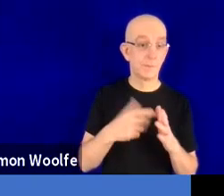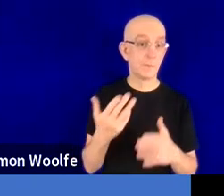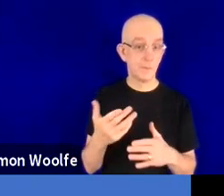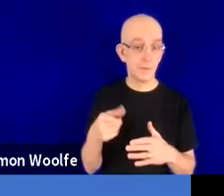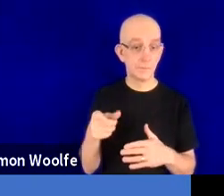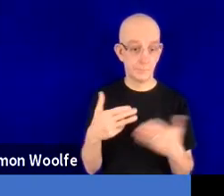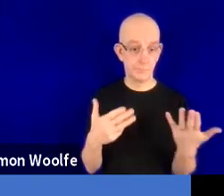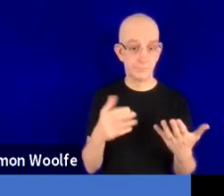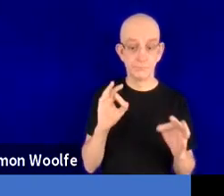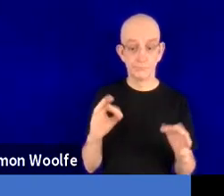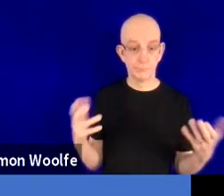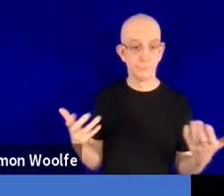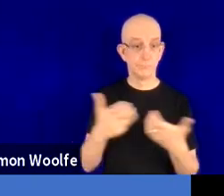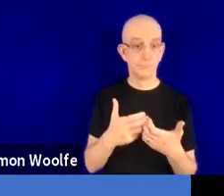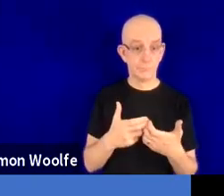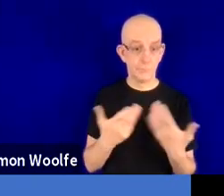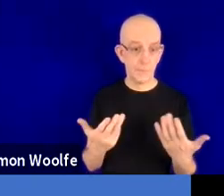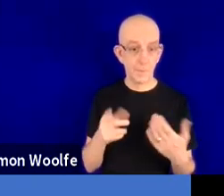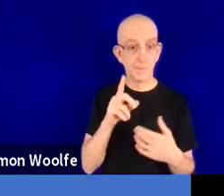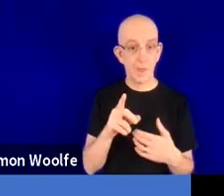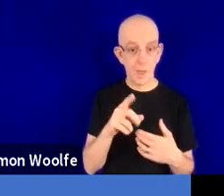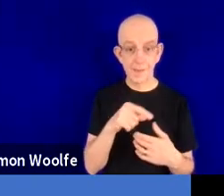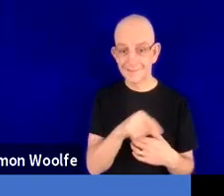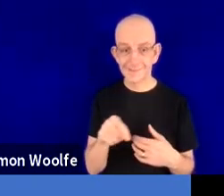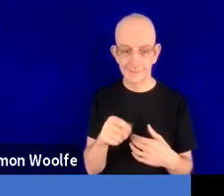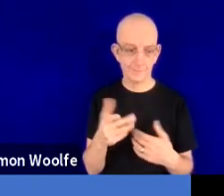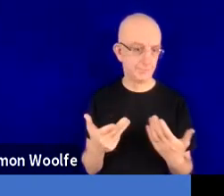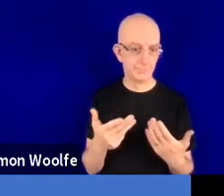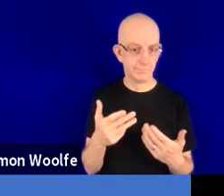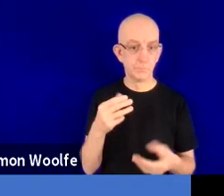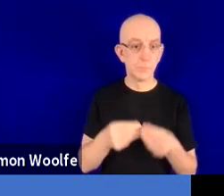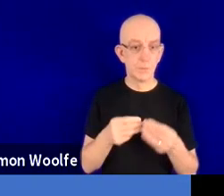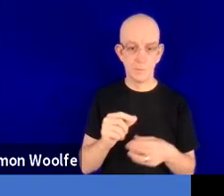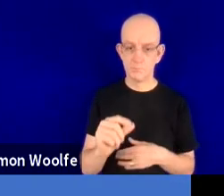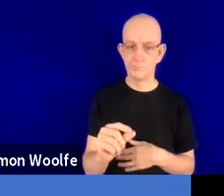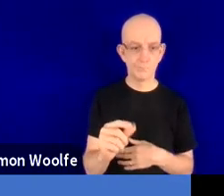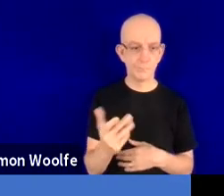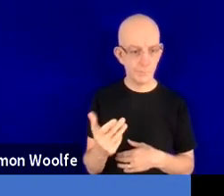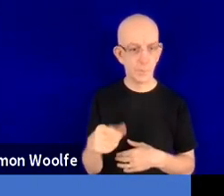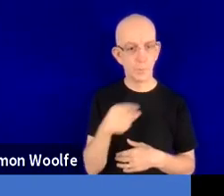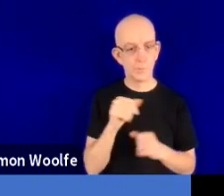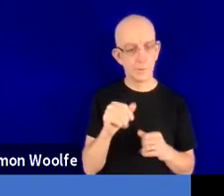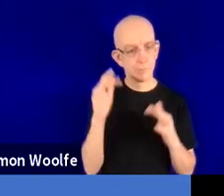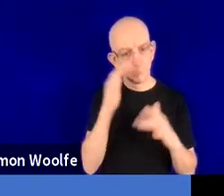that the disability benefits that one member of the family might receive is not taken into account